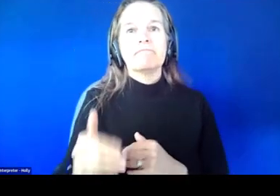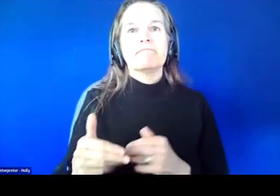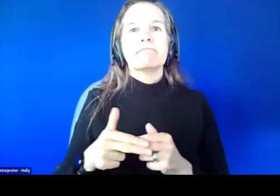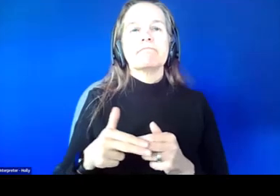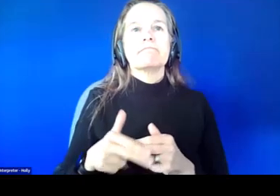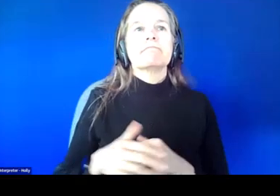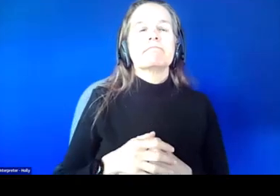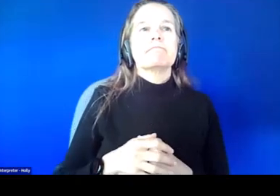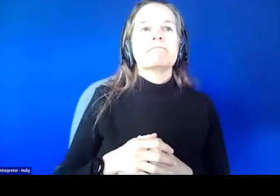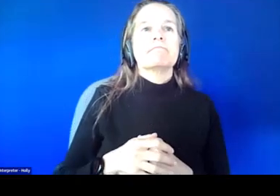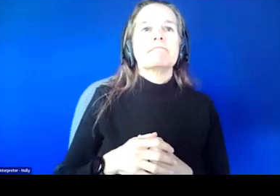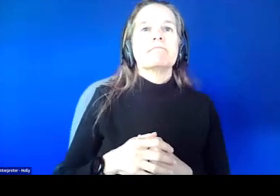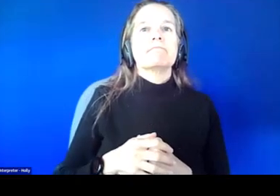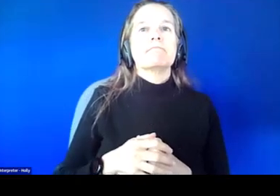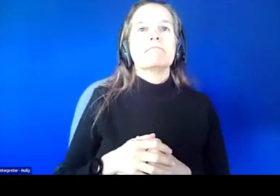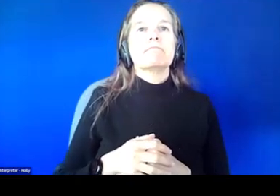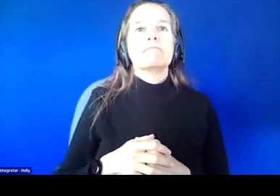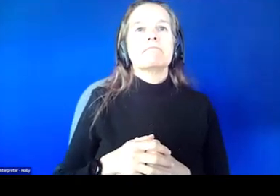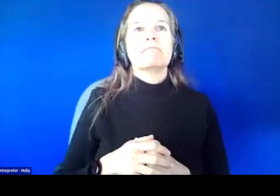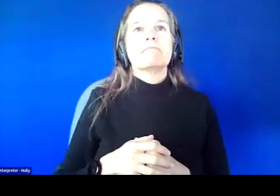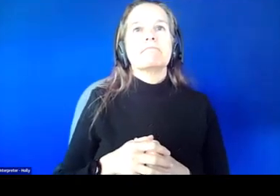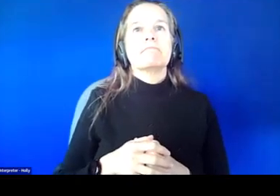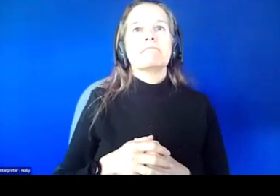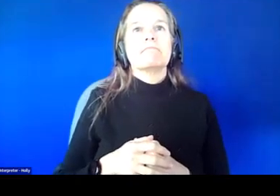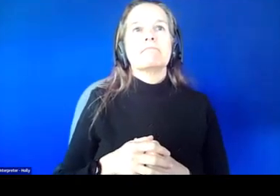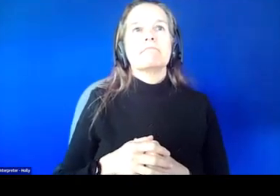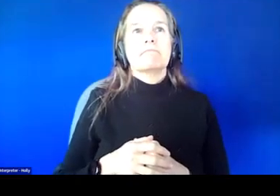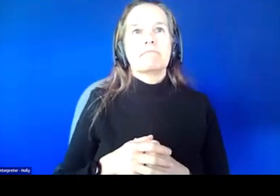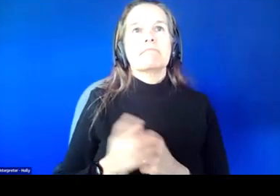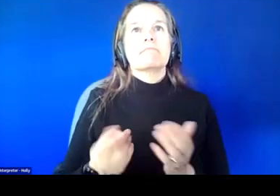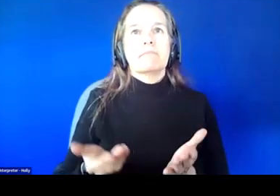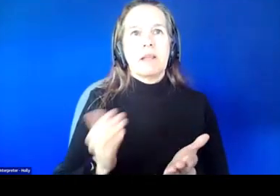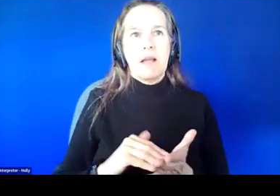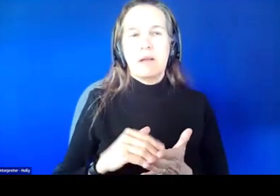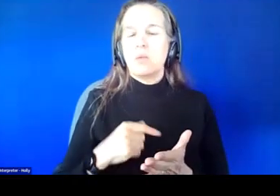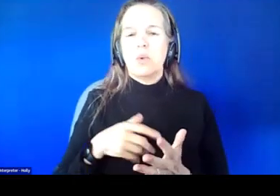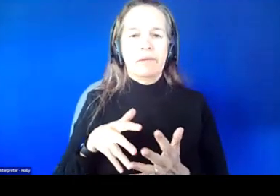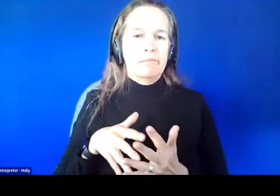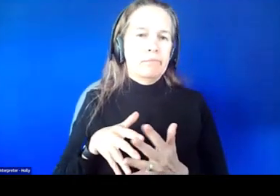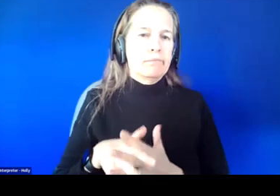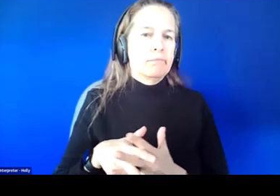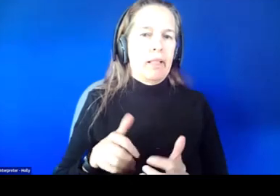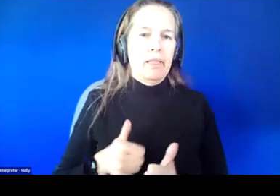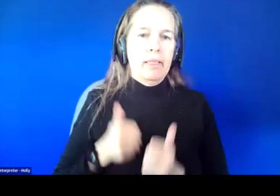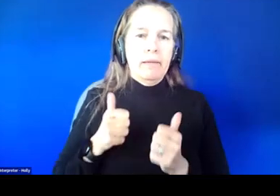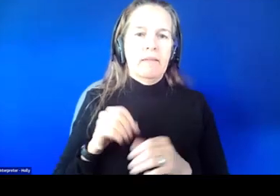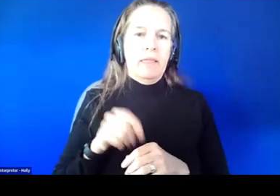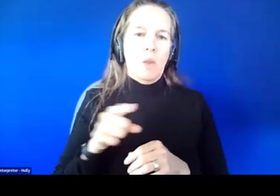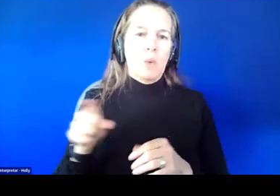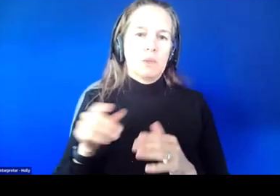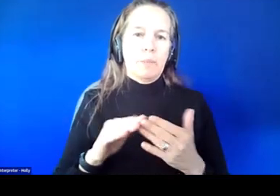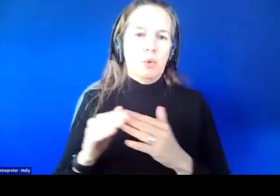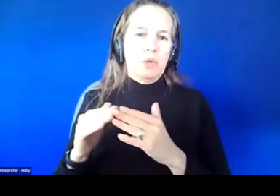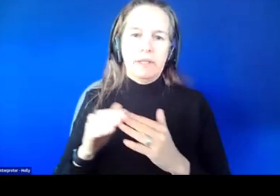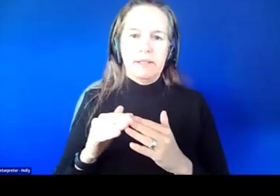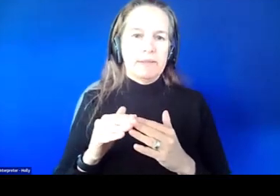um once again um we're embedded in the communities we serve um we share that power with tribal nations